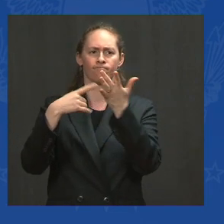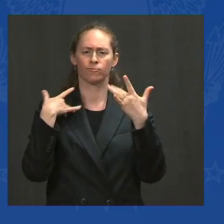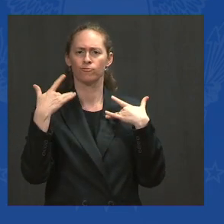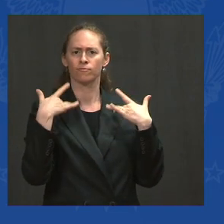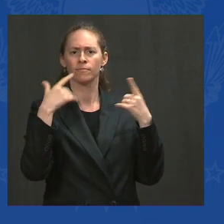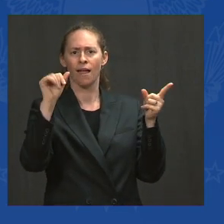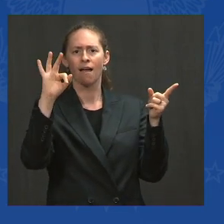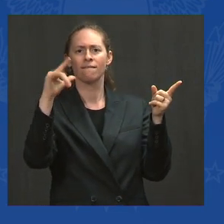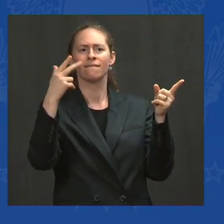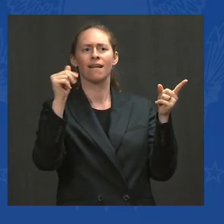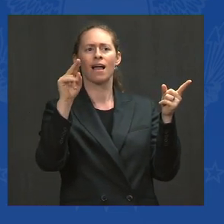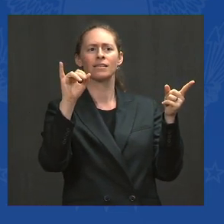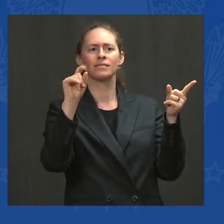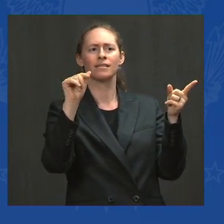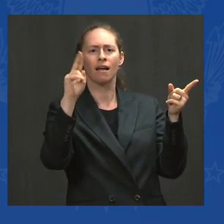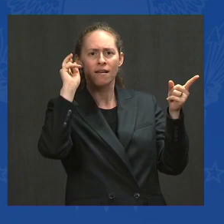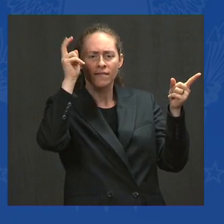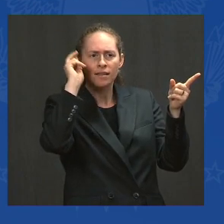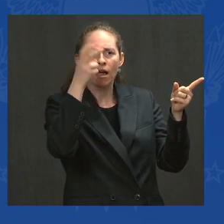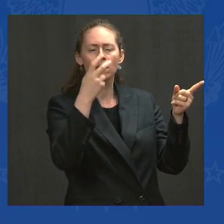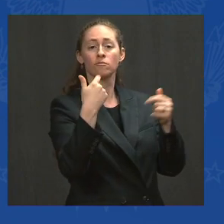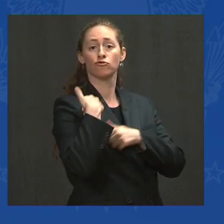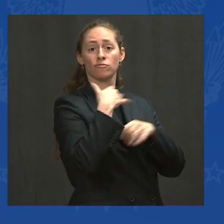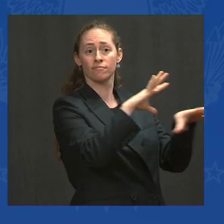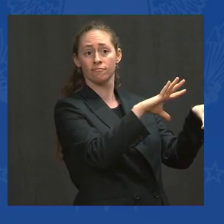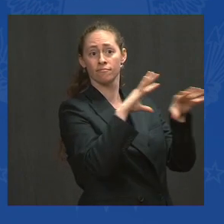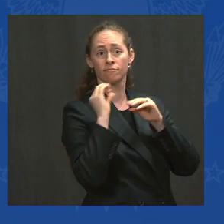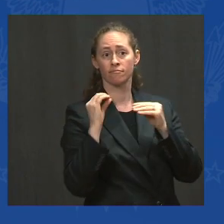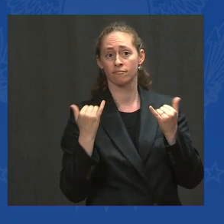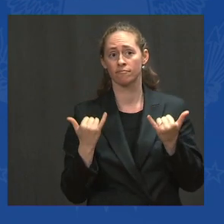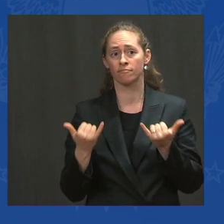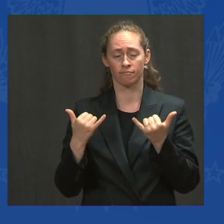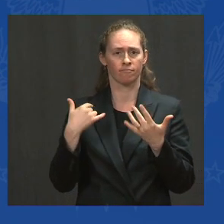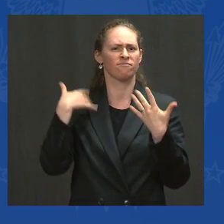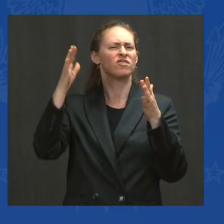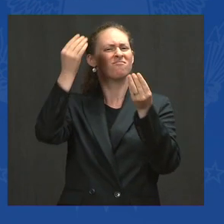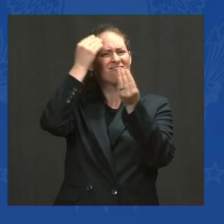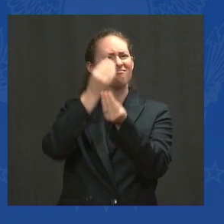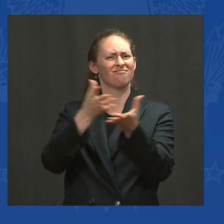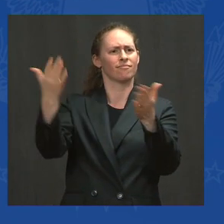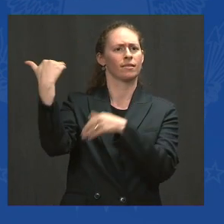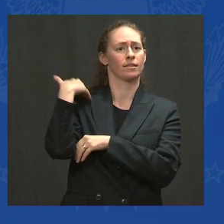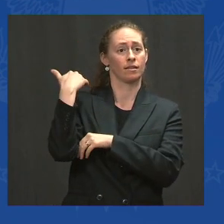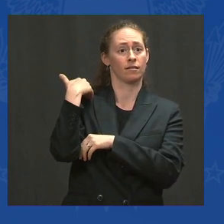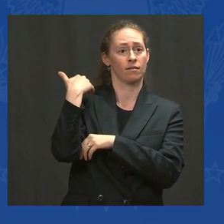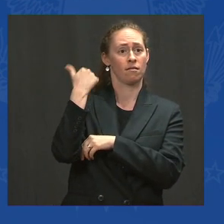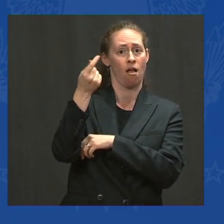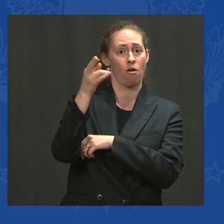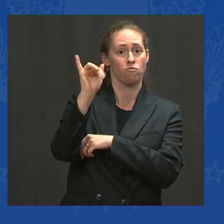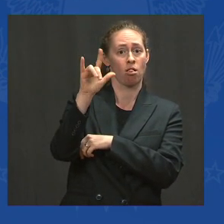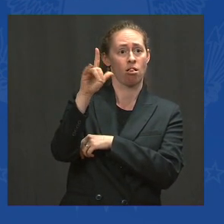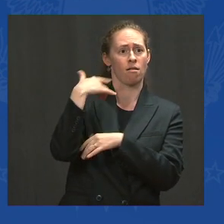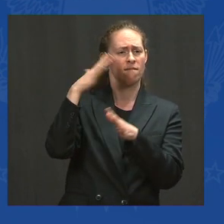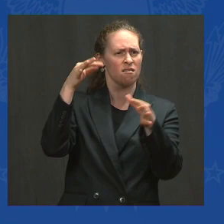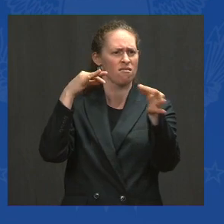When I announced our drawdown in April, I said we would be out by September, and we're on track to meet that target.